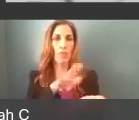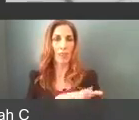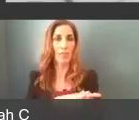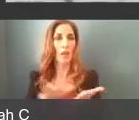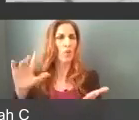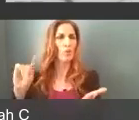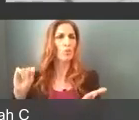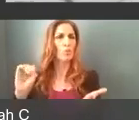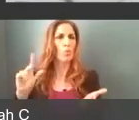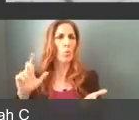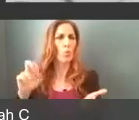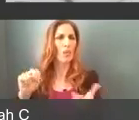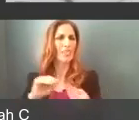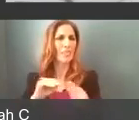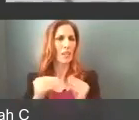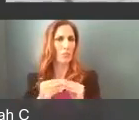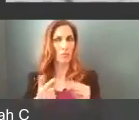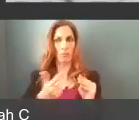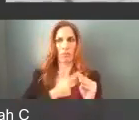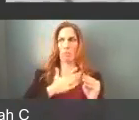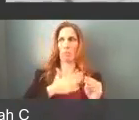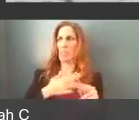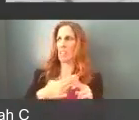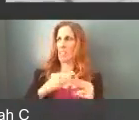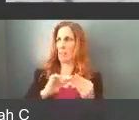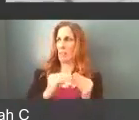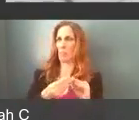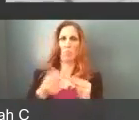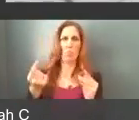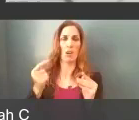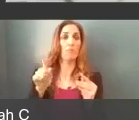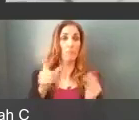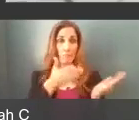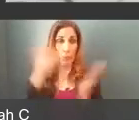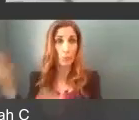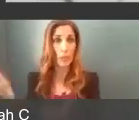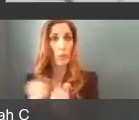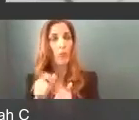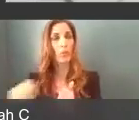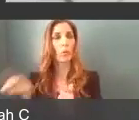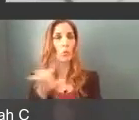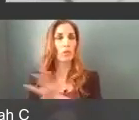with you to your appointment. I want to thank our team that has been working nights and